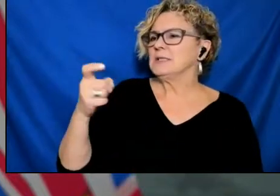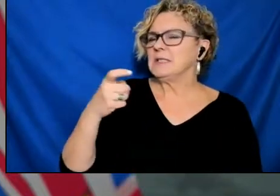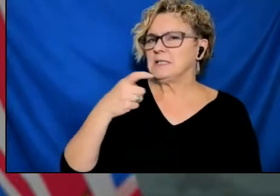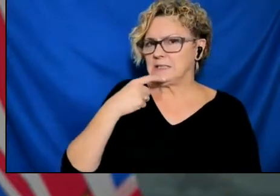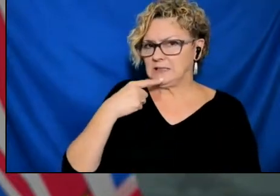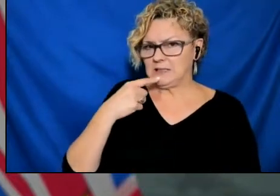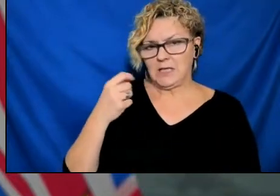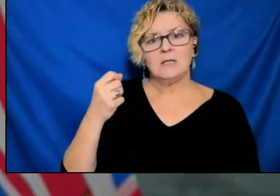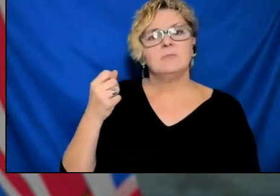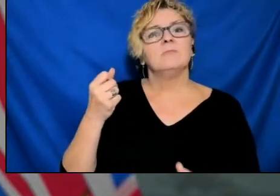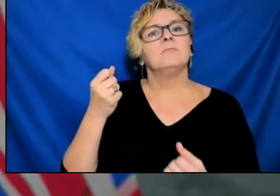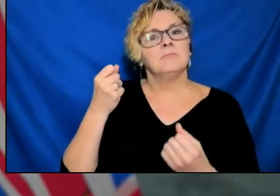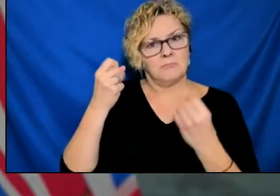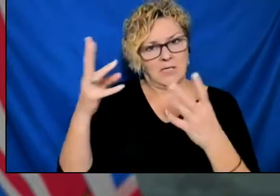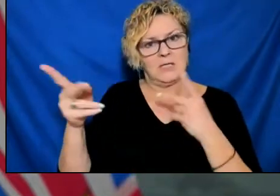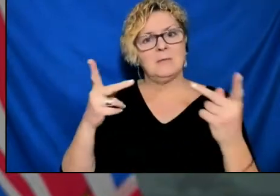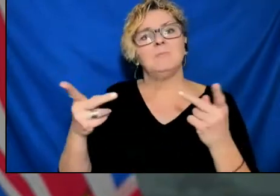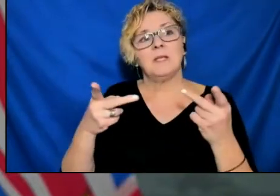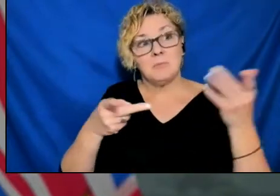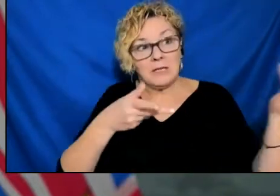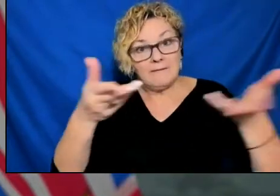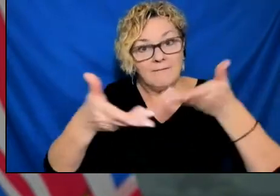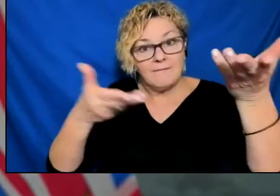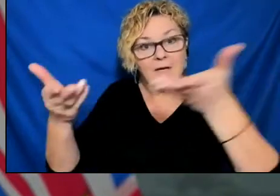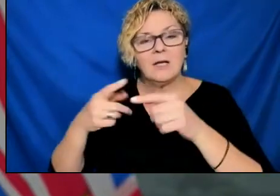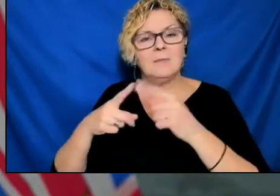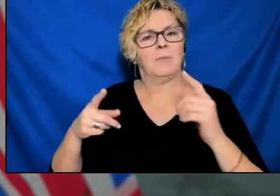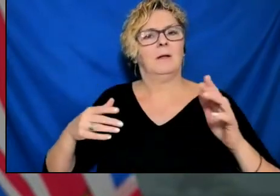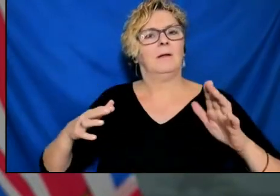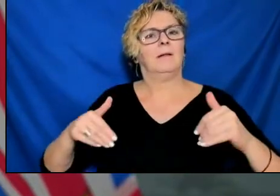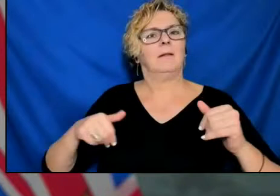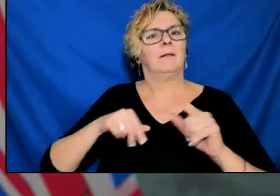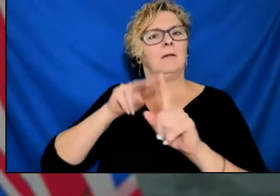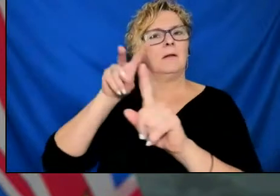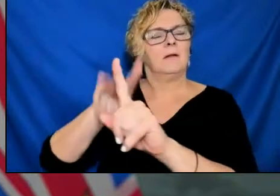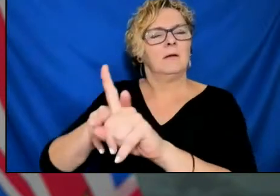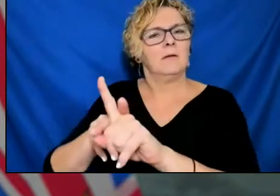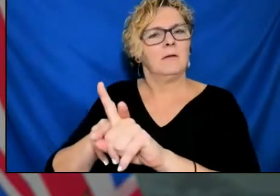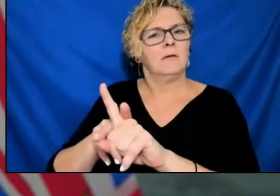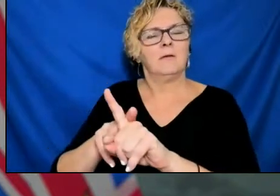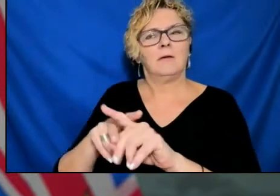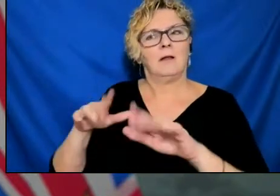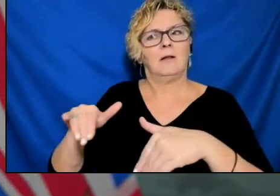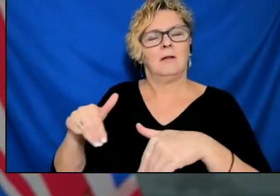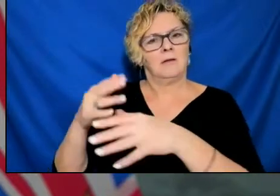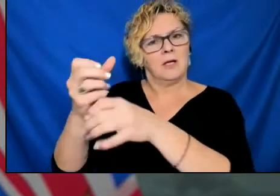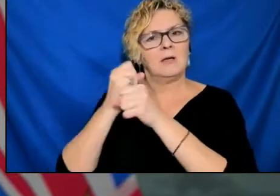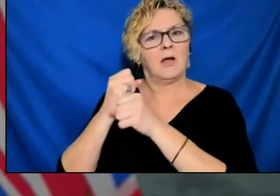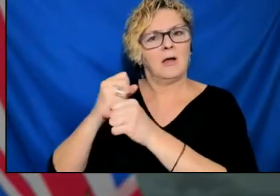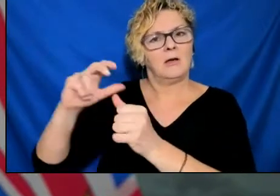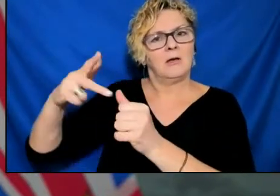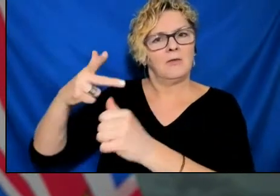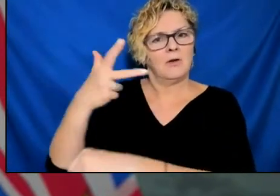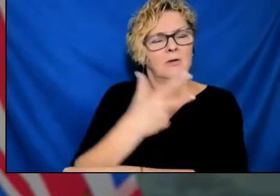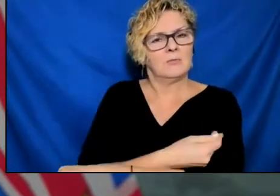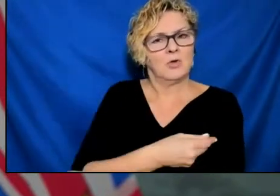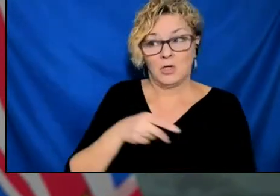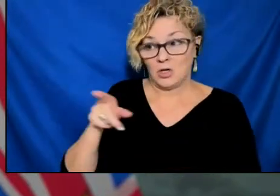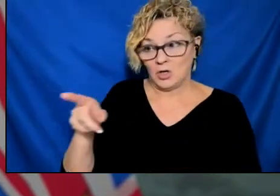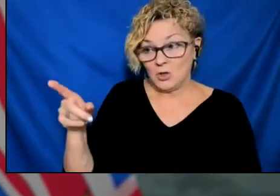quarter million people that have received invitations but have yet to do so. I know the uptalk for third